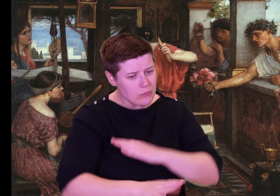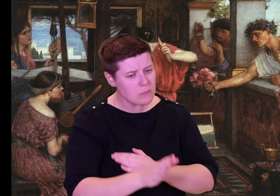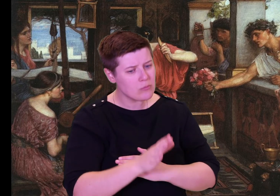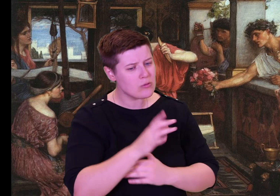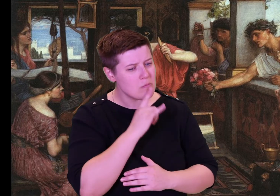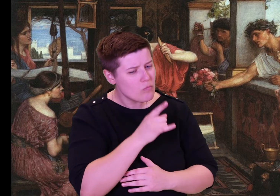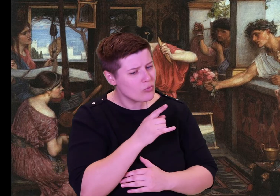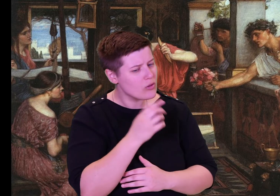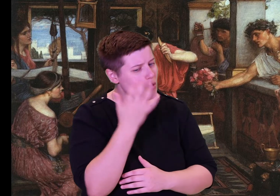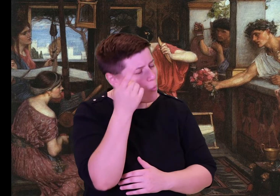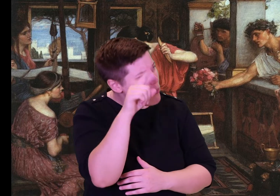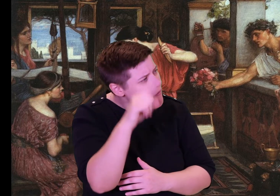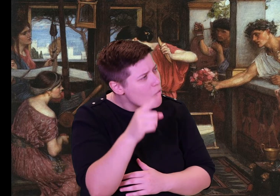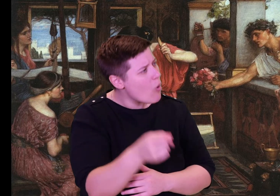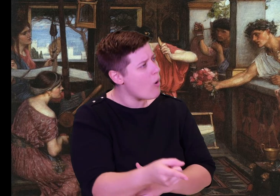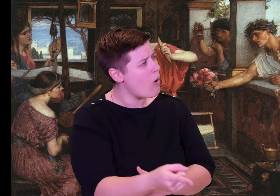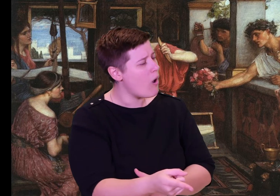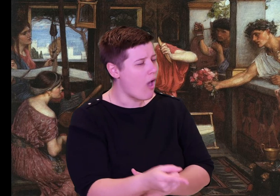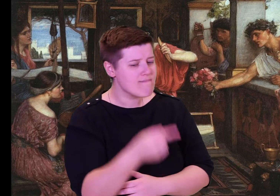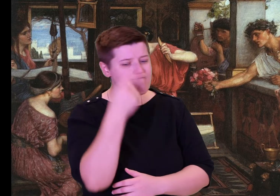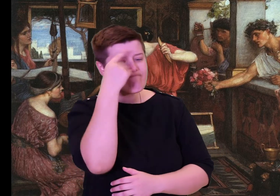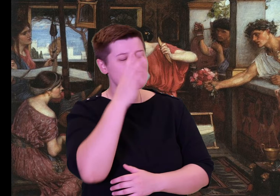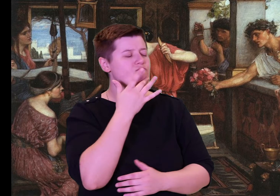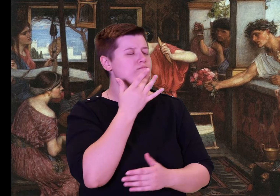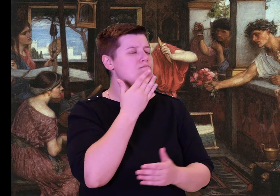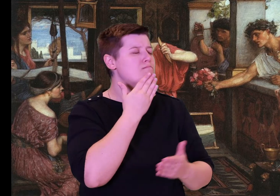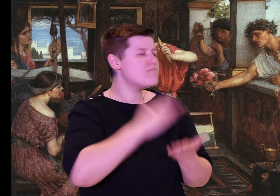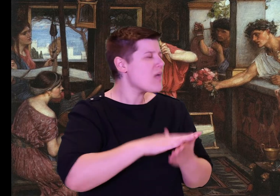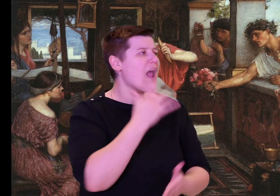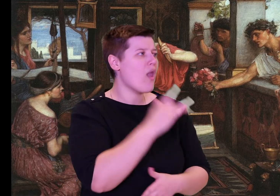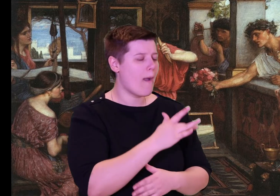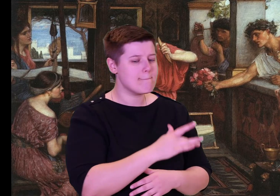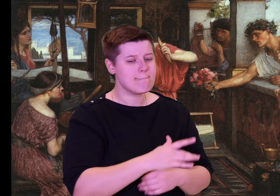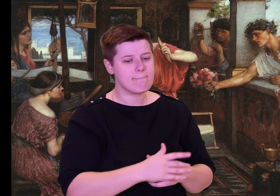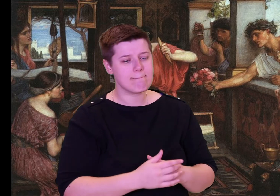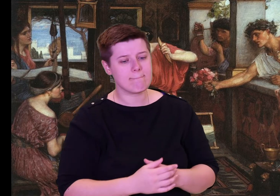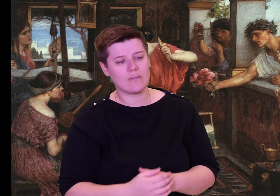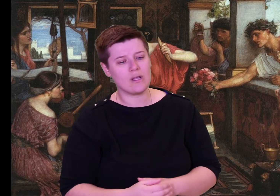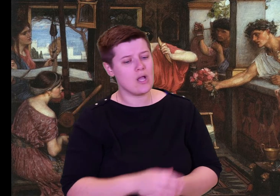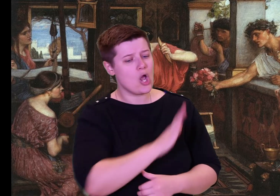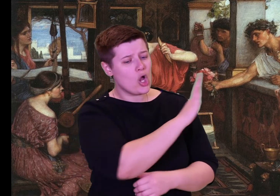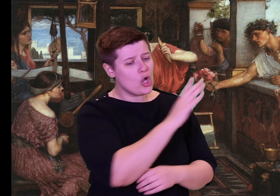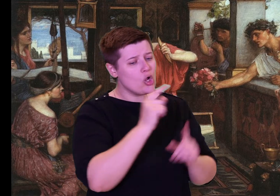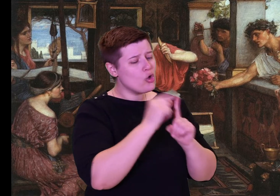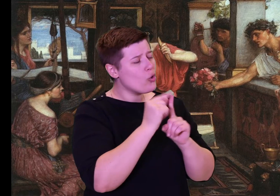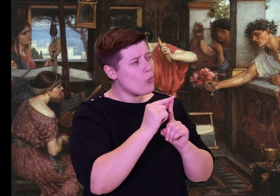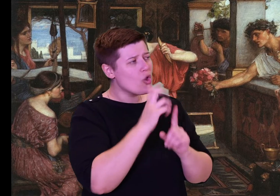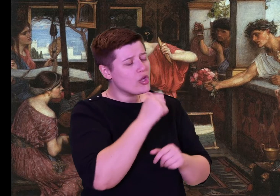remember those times now. Tell me the truth!"